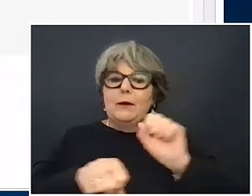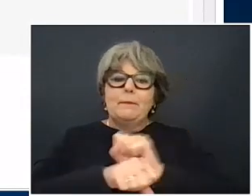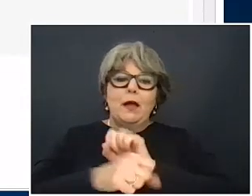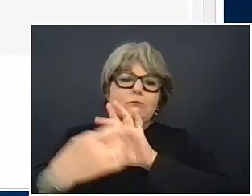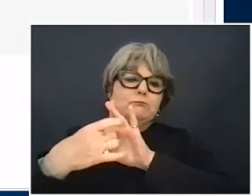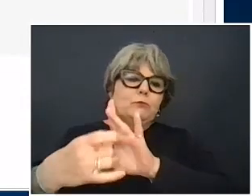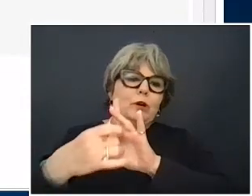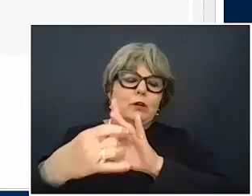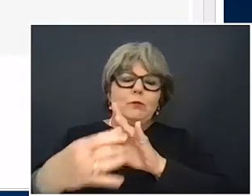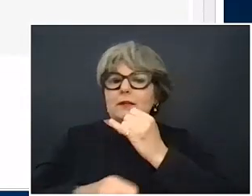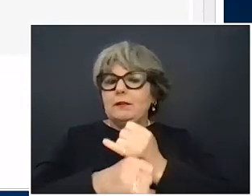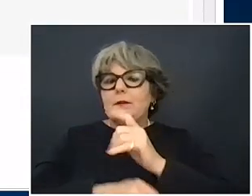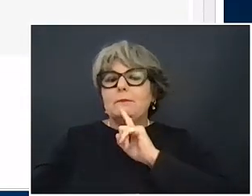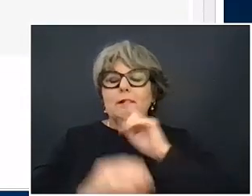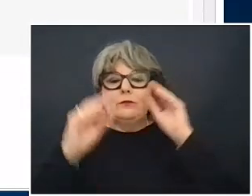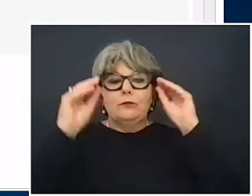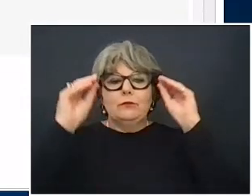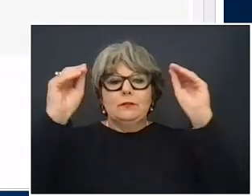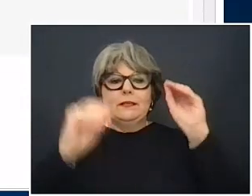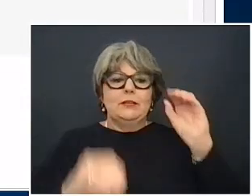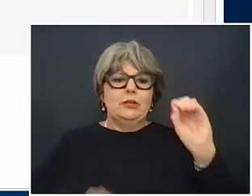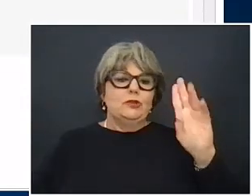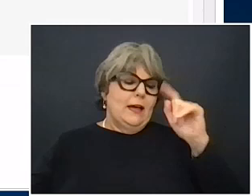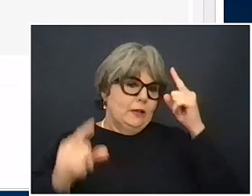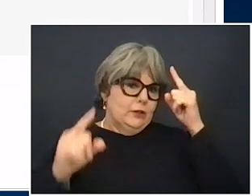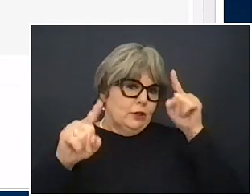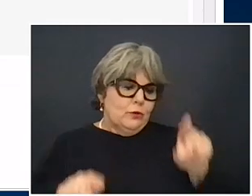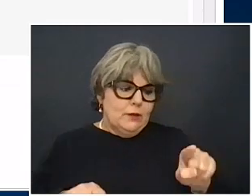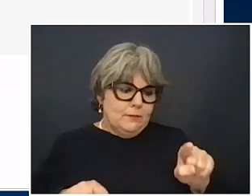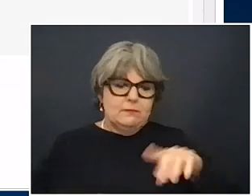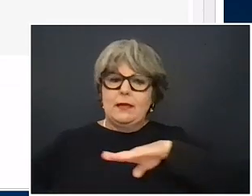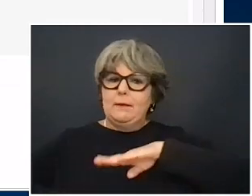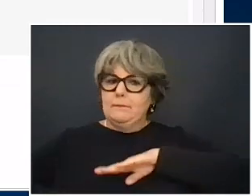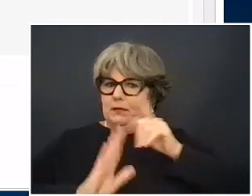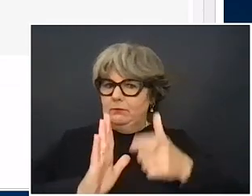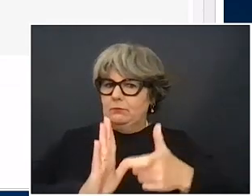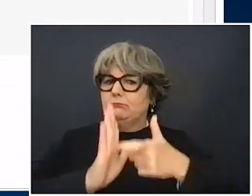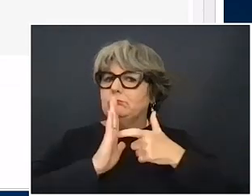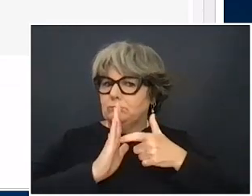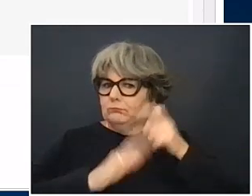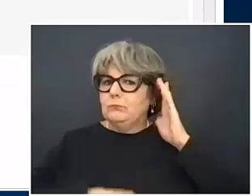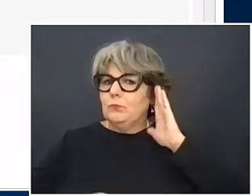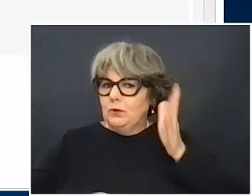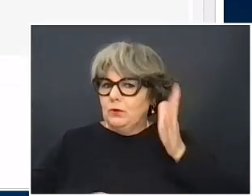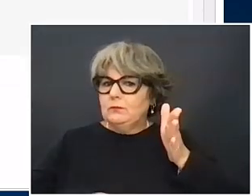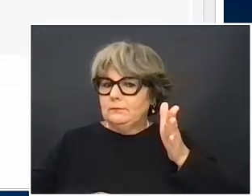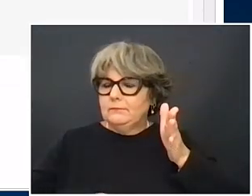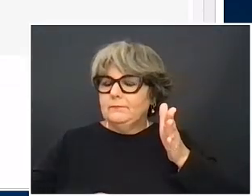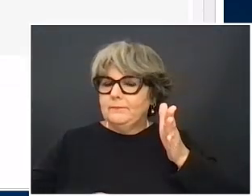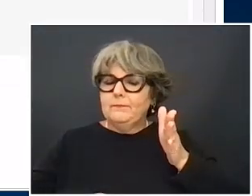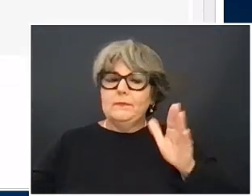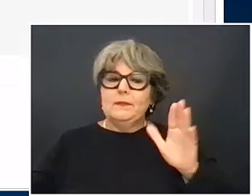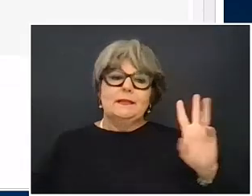teach out agreements that meet the requirements of 602.24 (c)(9) and we're